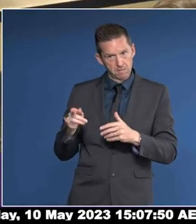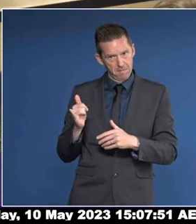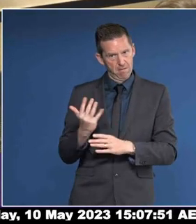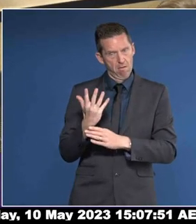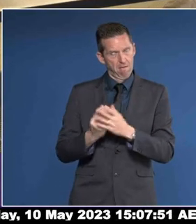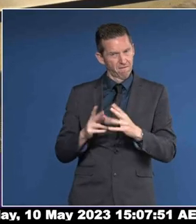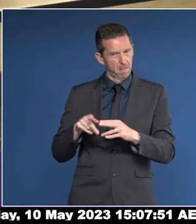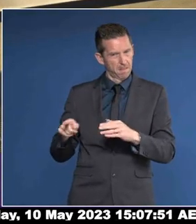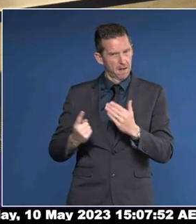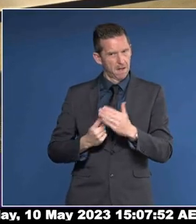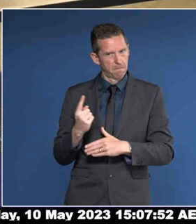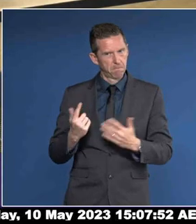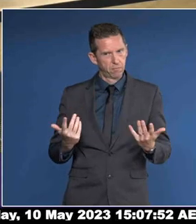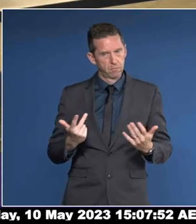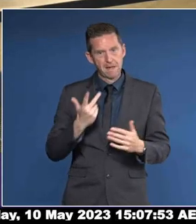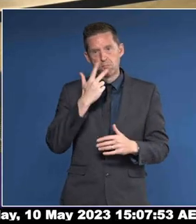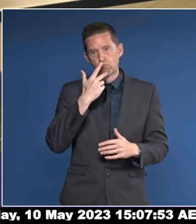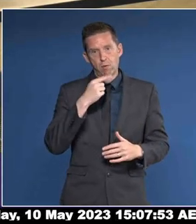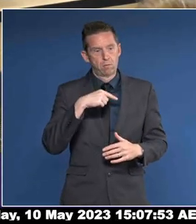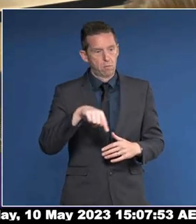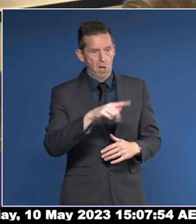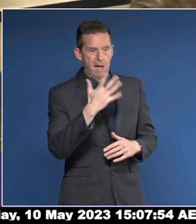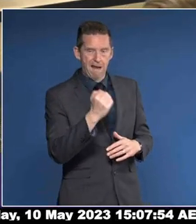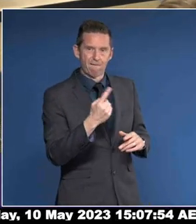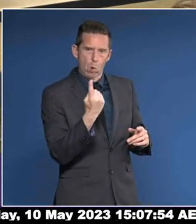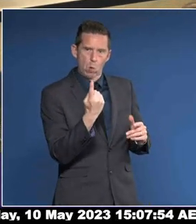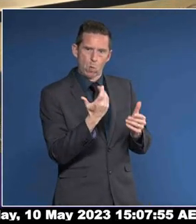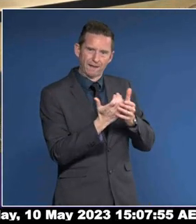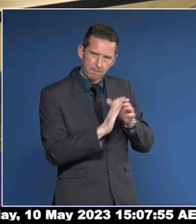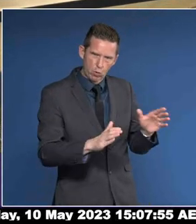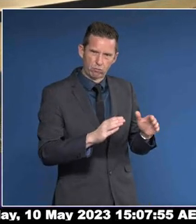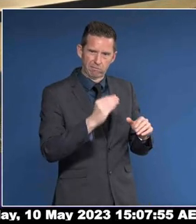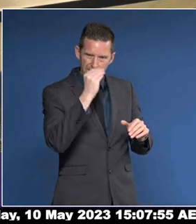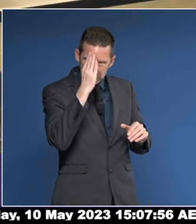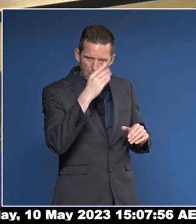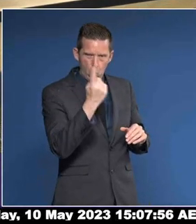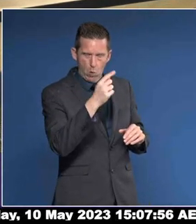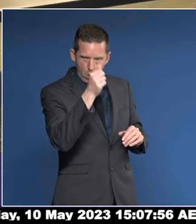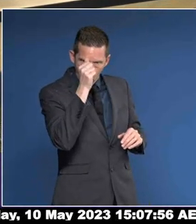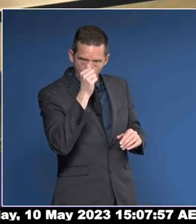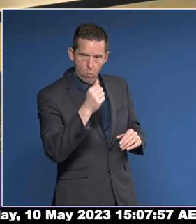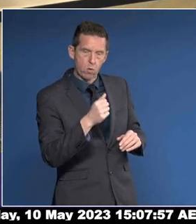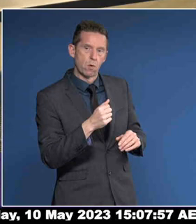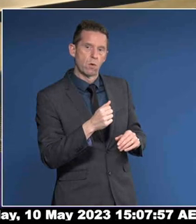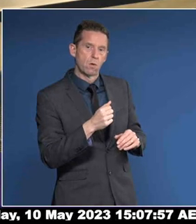If that expertise and expert opinion for at least a moment in time reflecting on